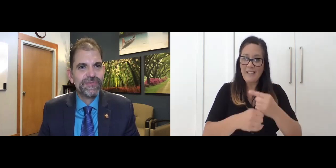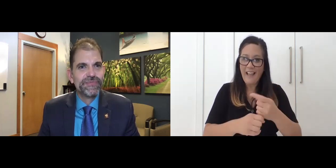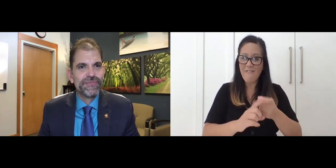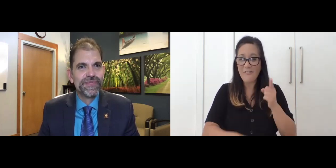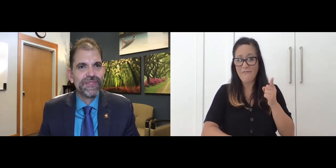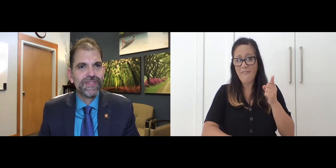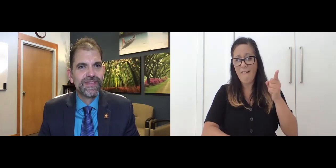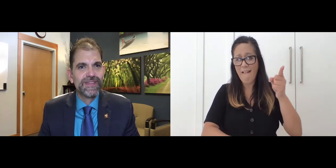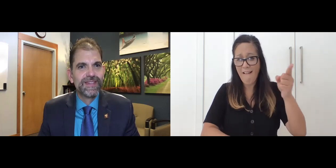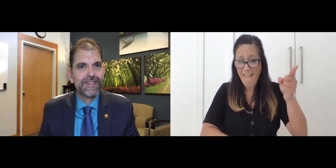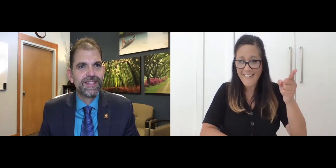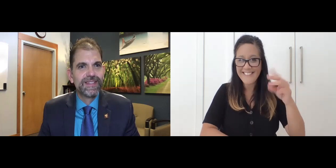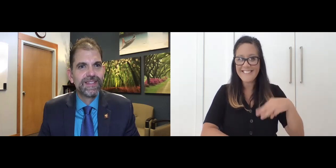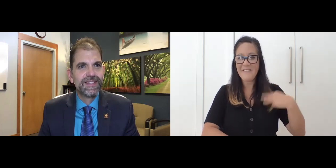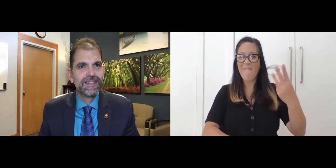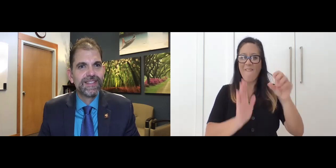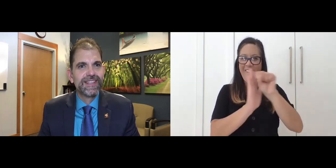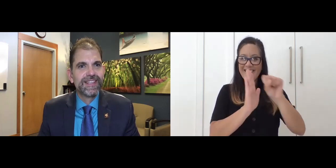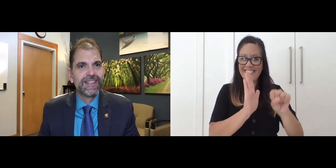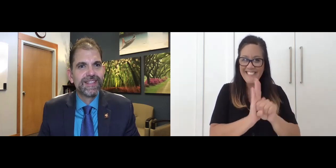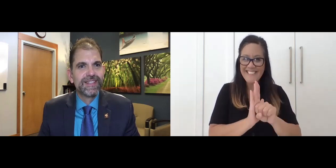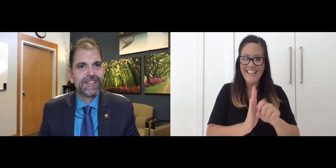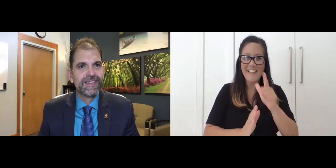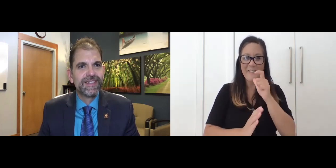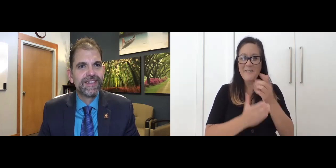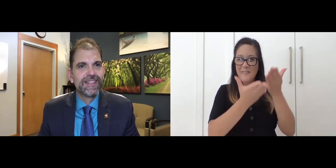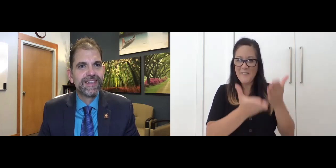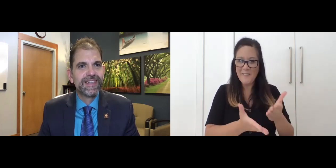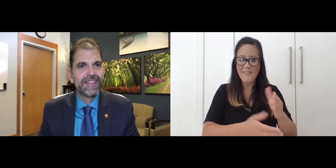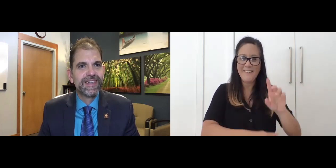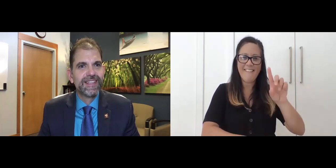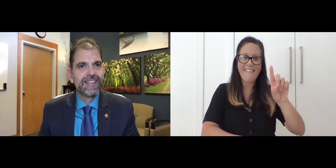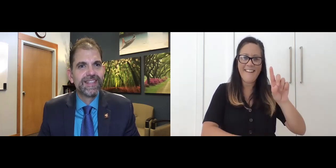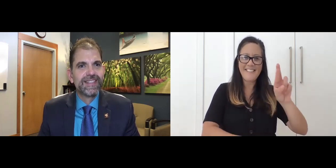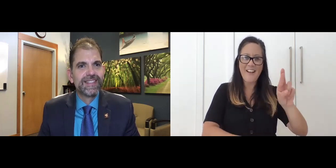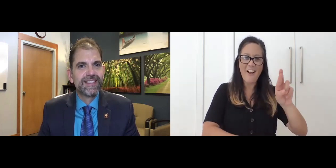Joining us today from all the way across the country in Washington state